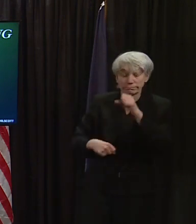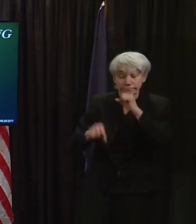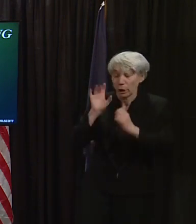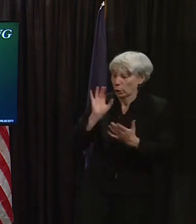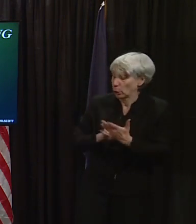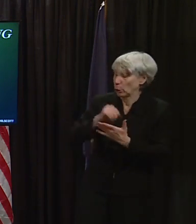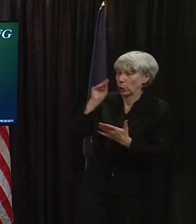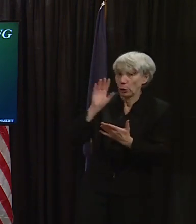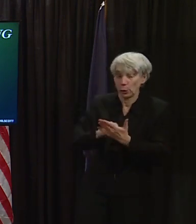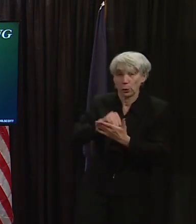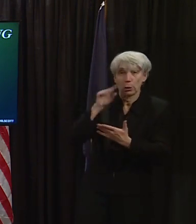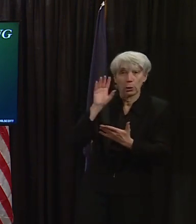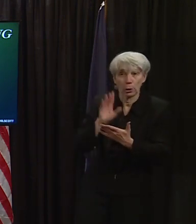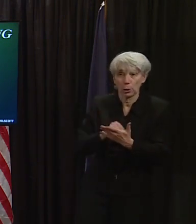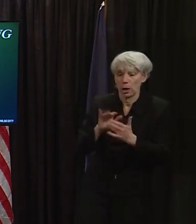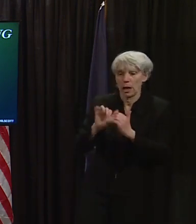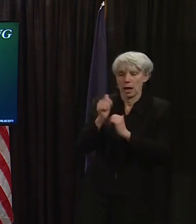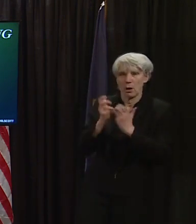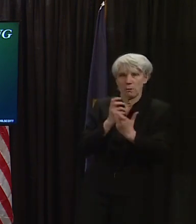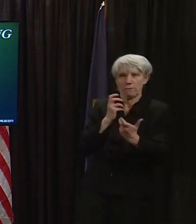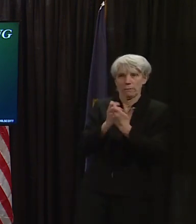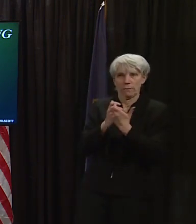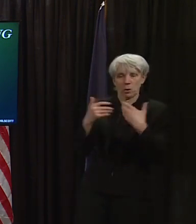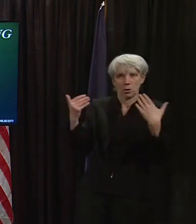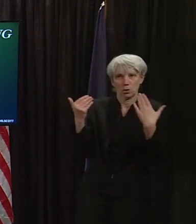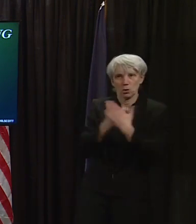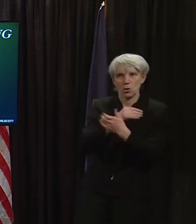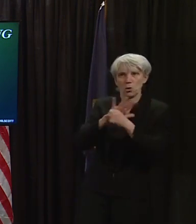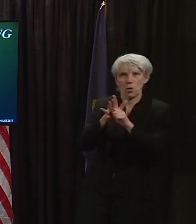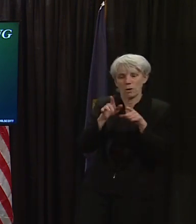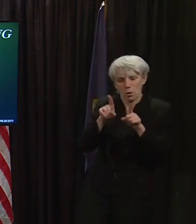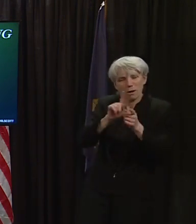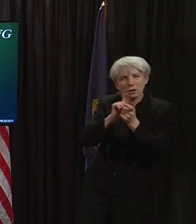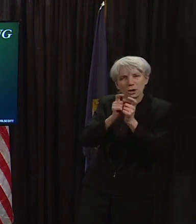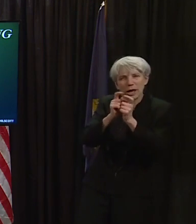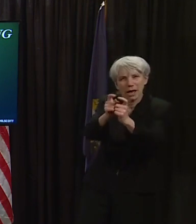here to present our updated approach which builds on data and scientific